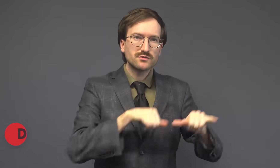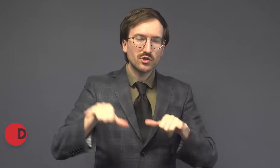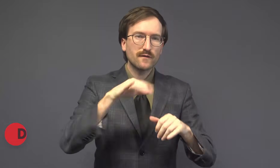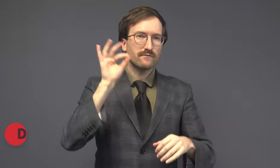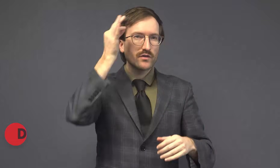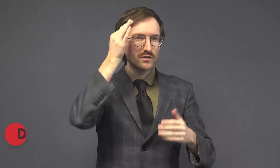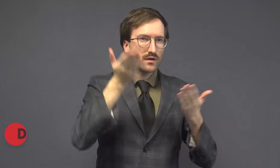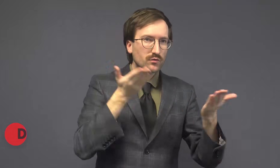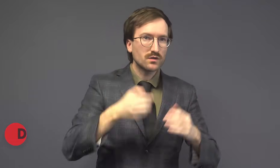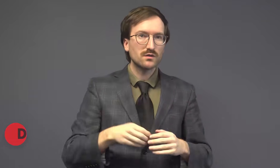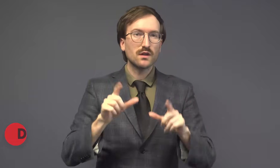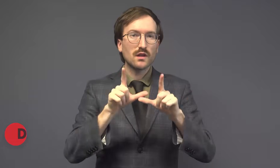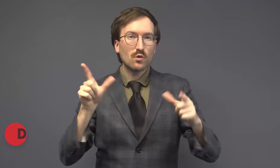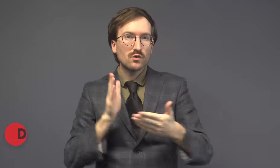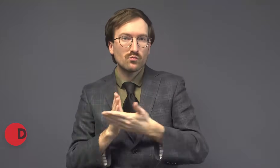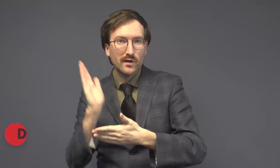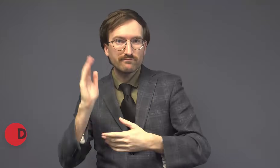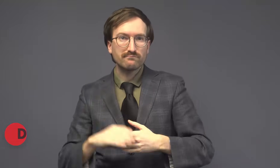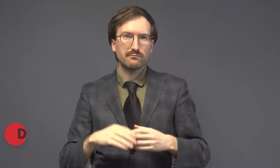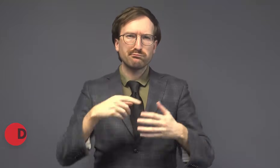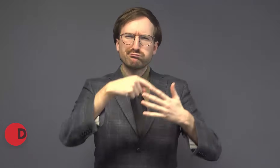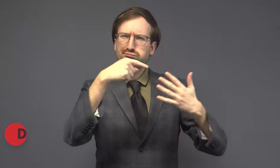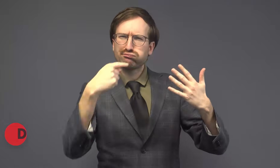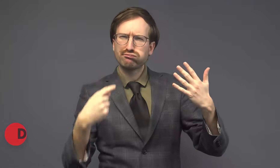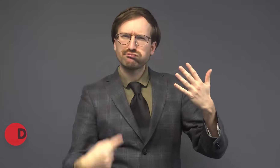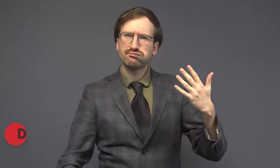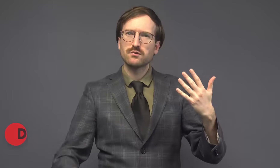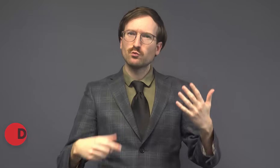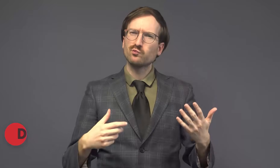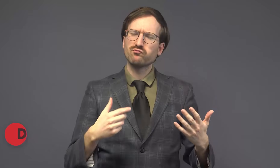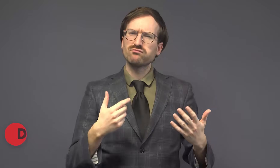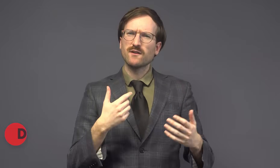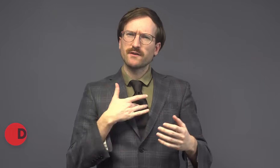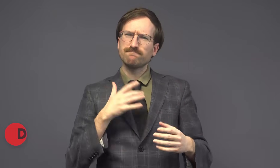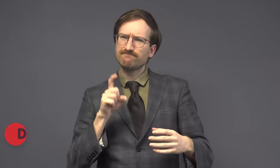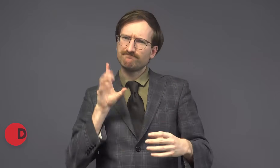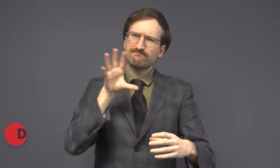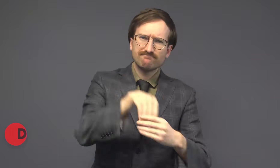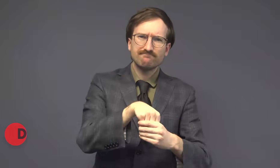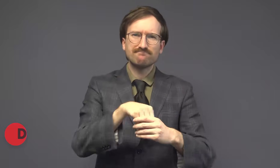standards in federal services, language rights, and many more.